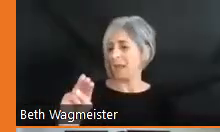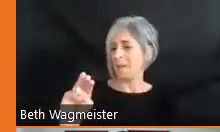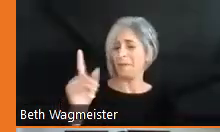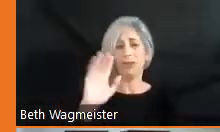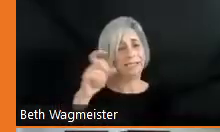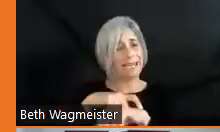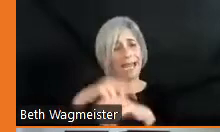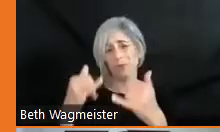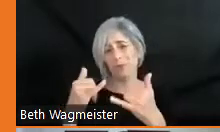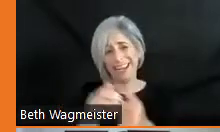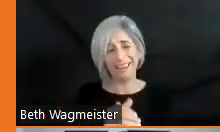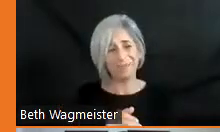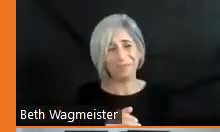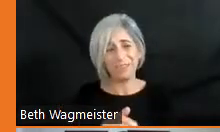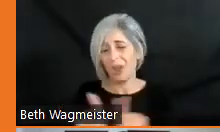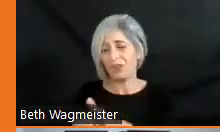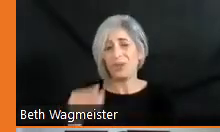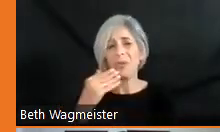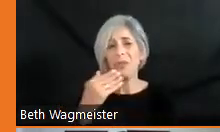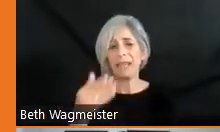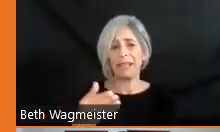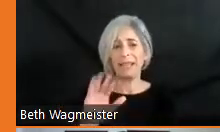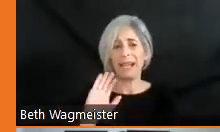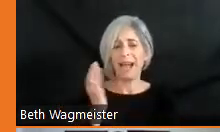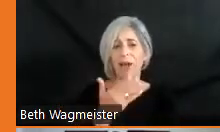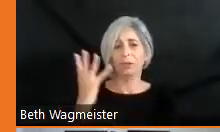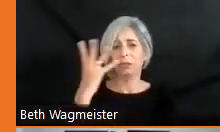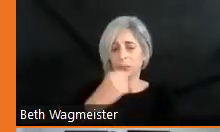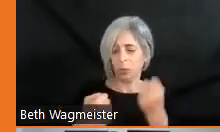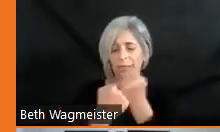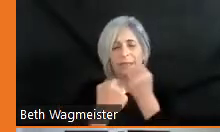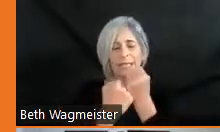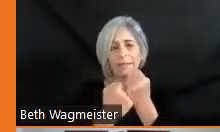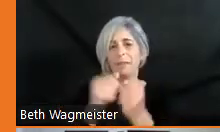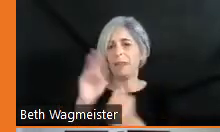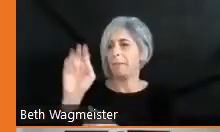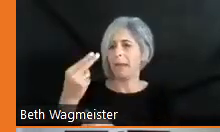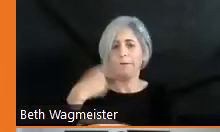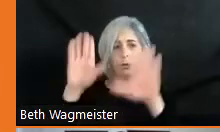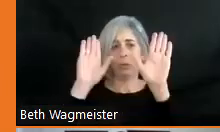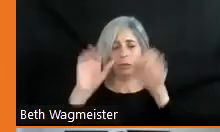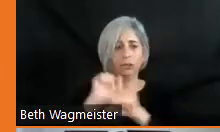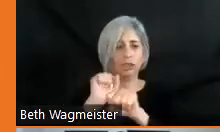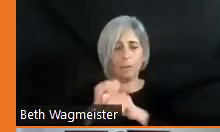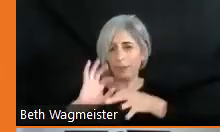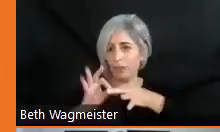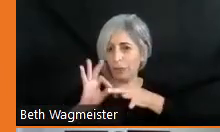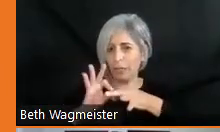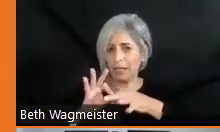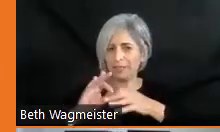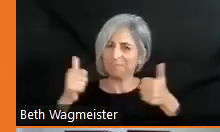today. I also want to thank our lovely support team, Beth for her great job doing the ASL